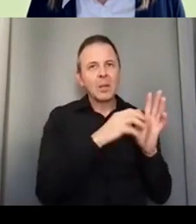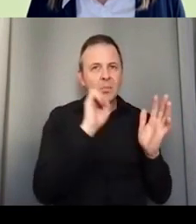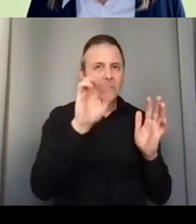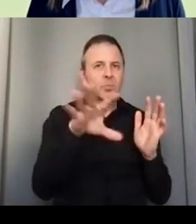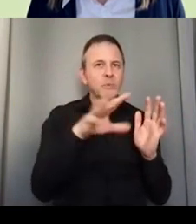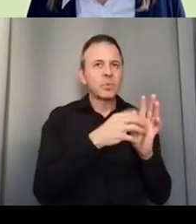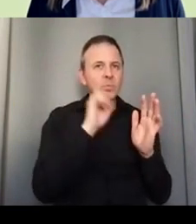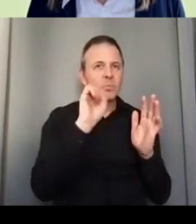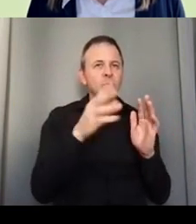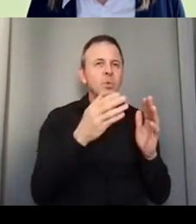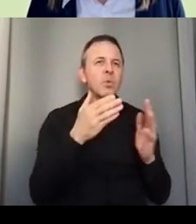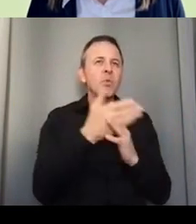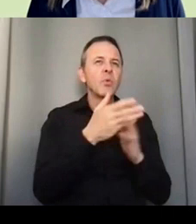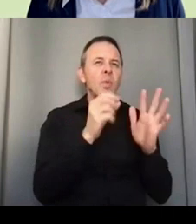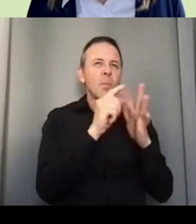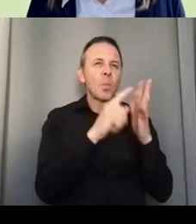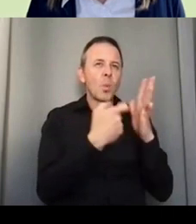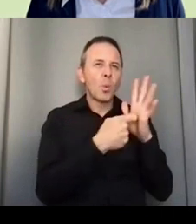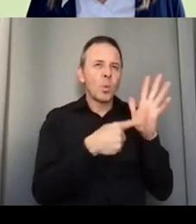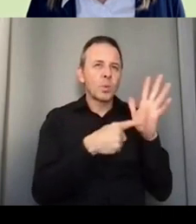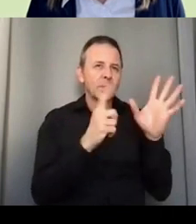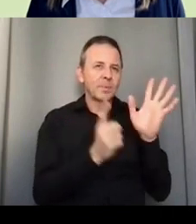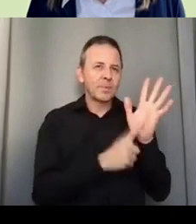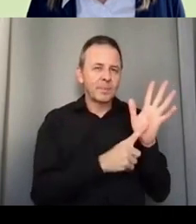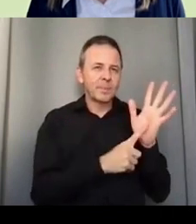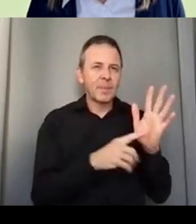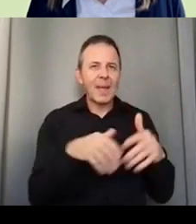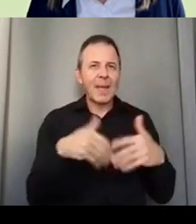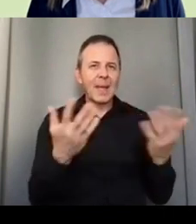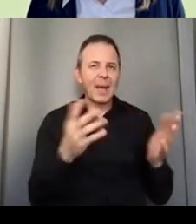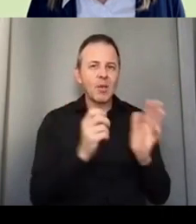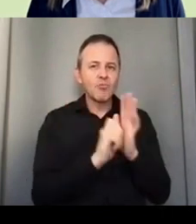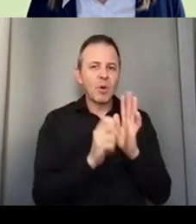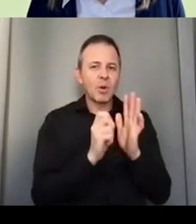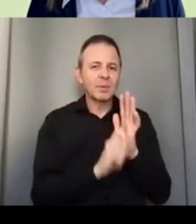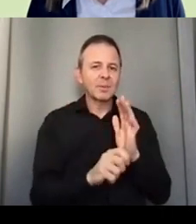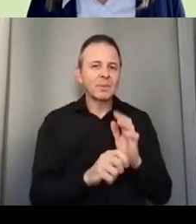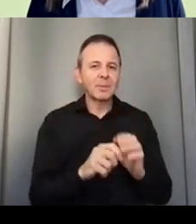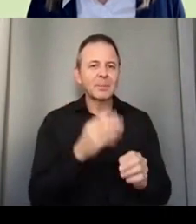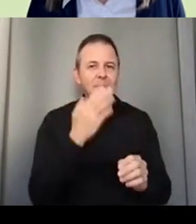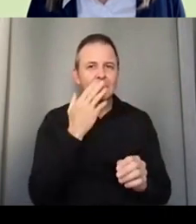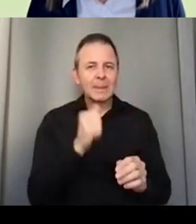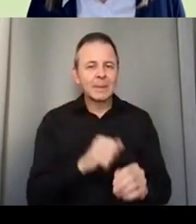writing it's always good any system isn't it Jo, yeah don't assume